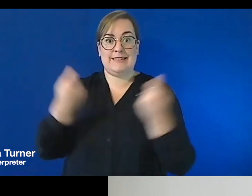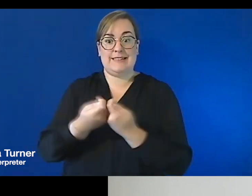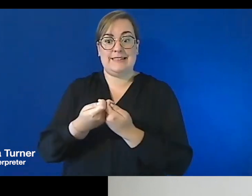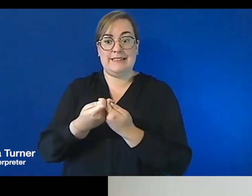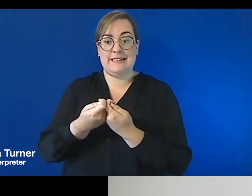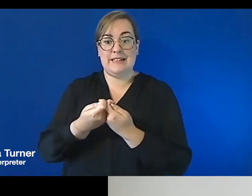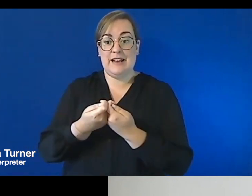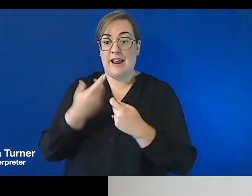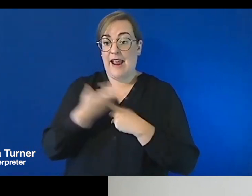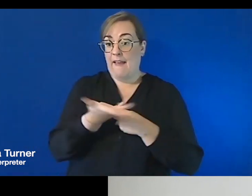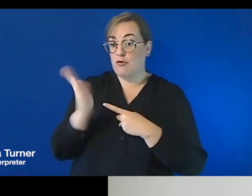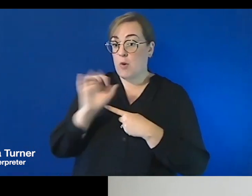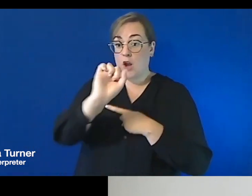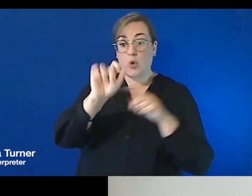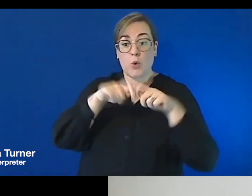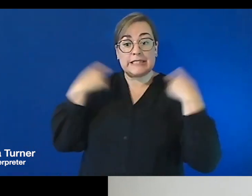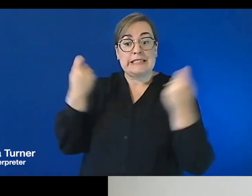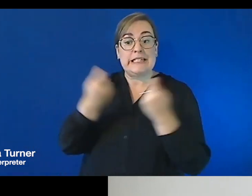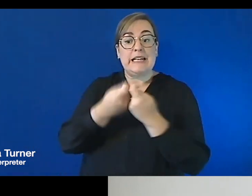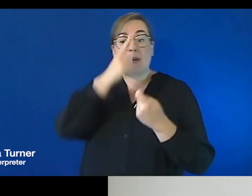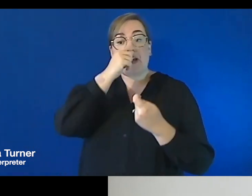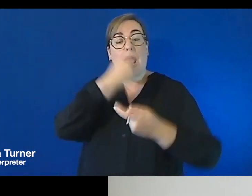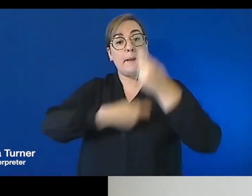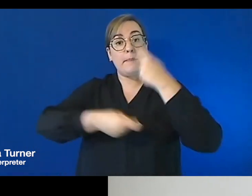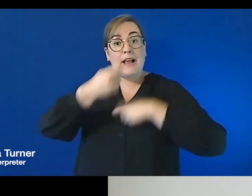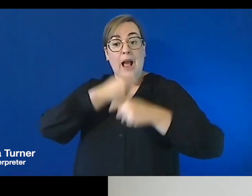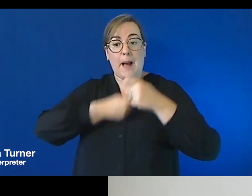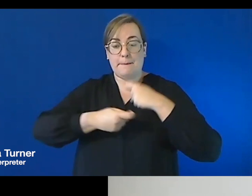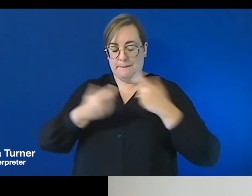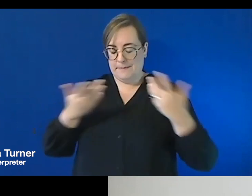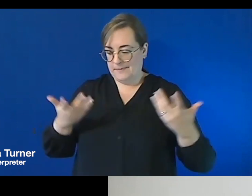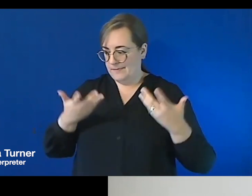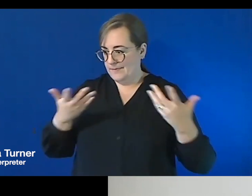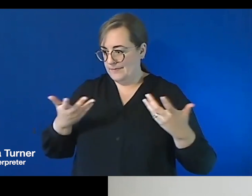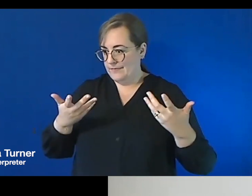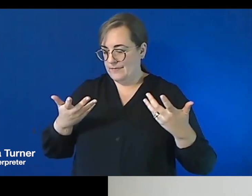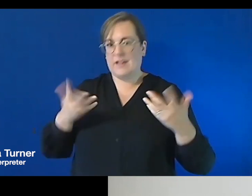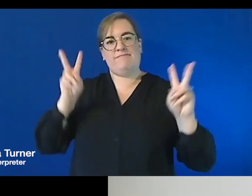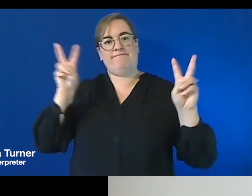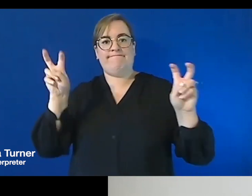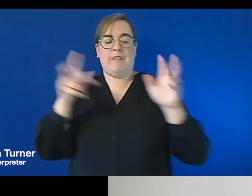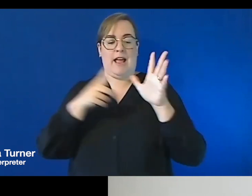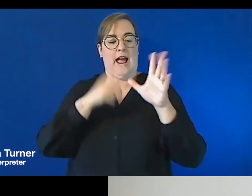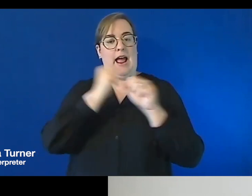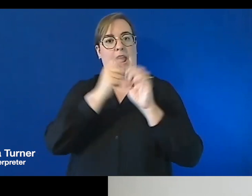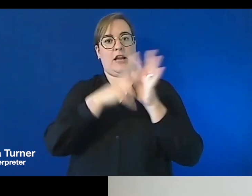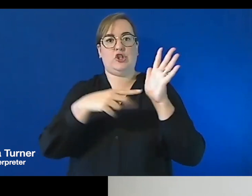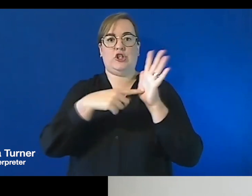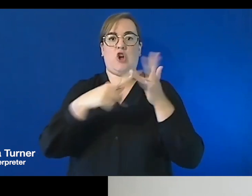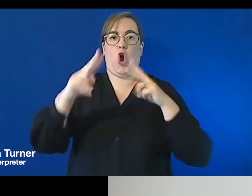team is able to become so-called agents of change or agents of ethical frameworks. For instance in